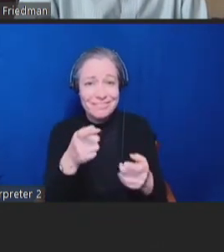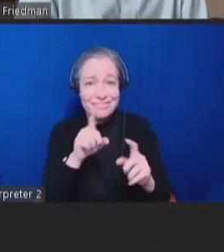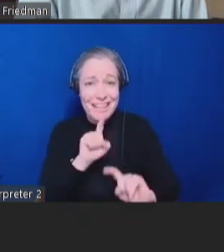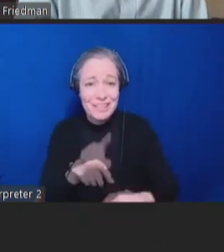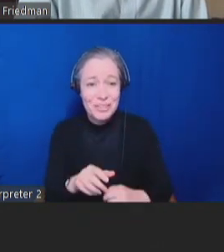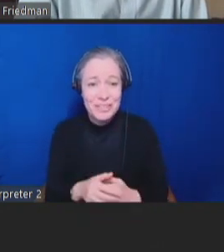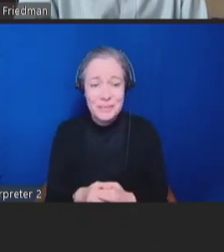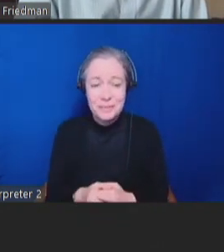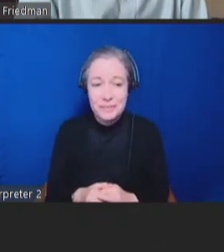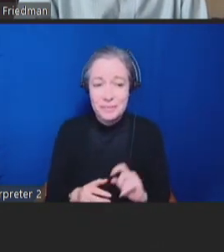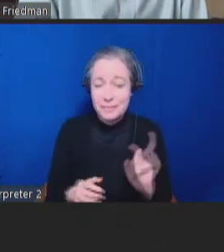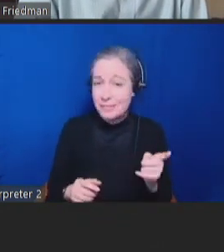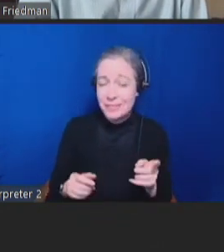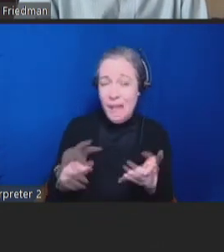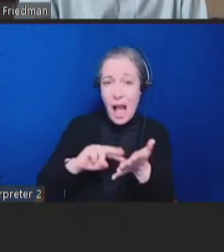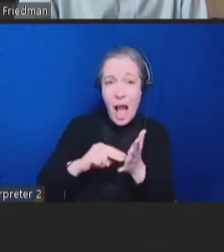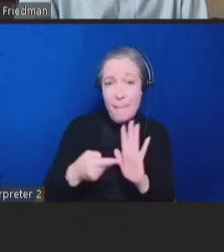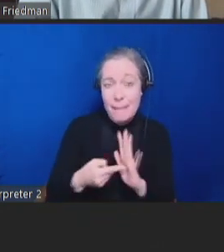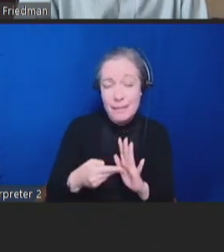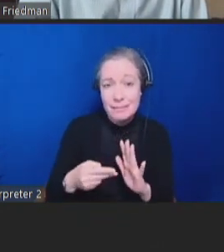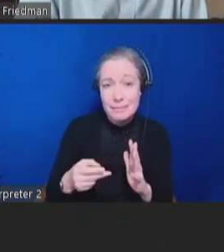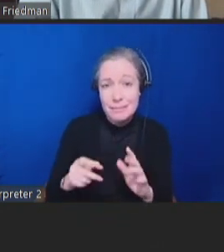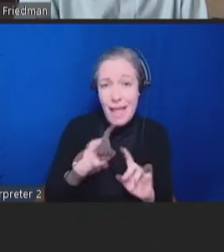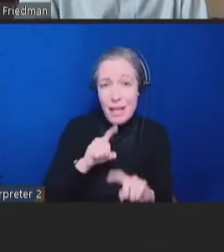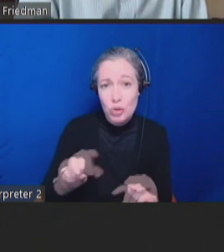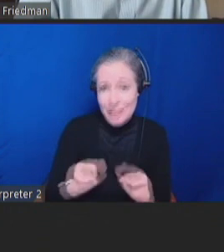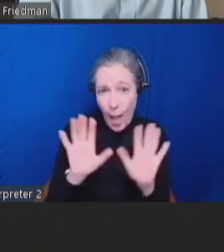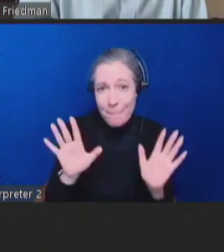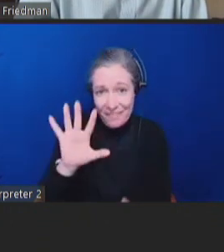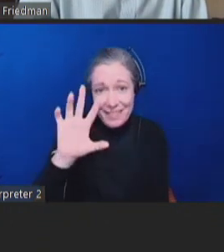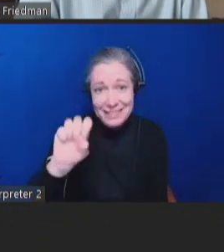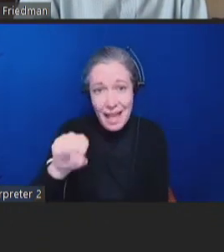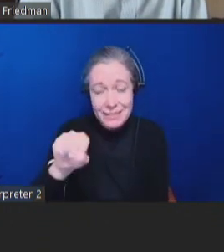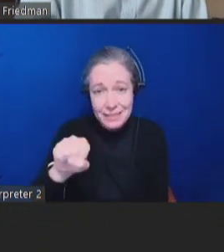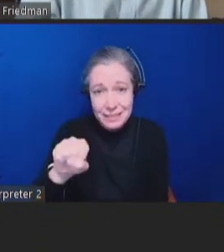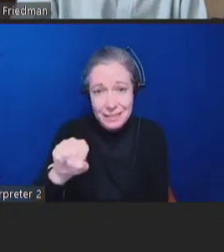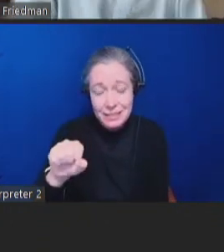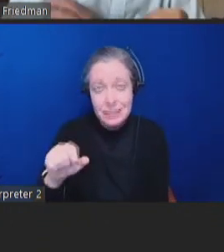Hildegund Ertl: I mean, obviously, yes. We are going into hepatitis patients. So,